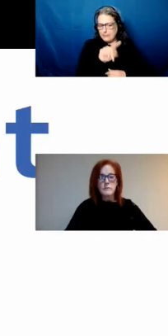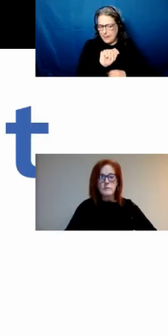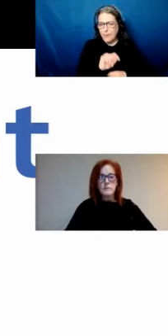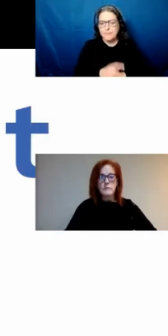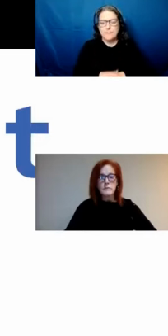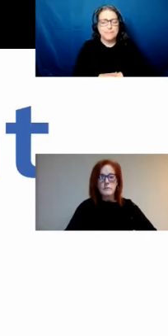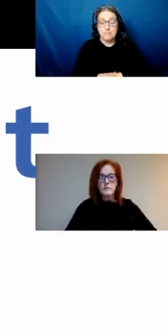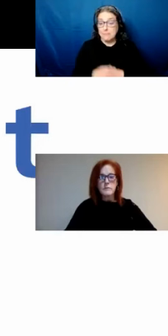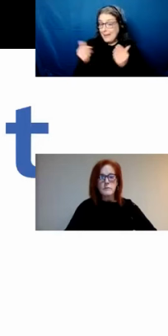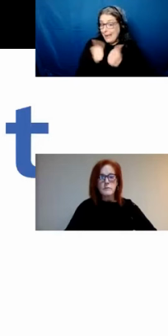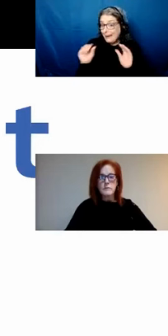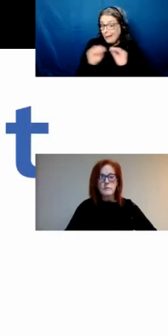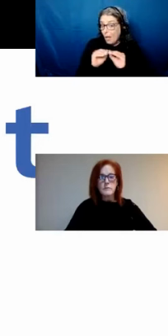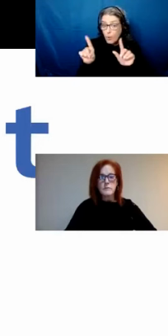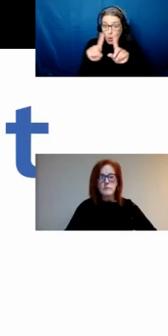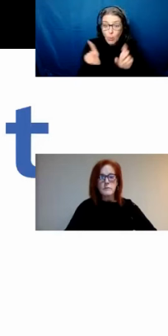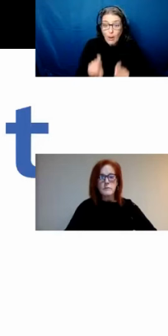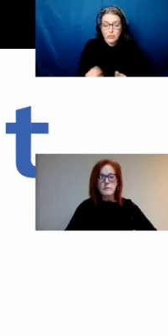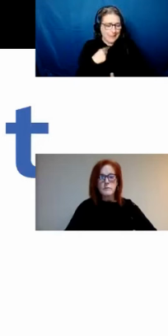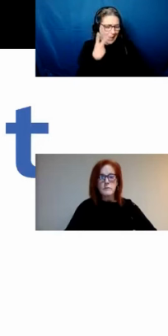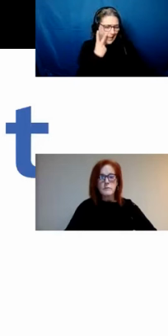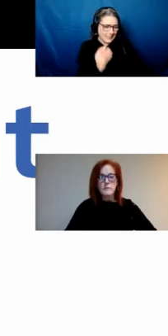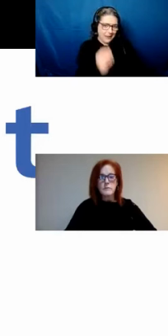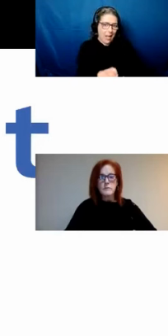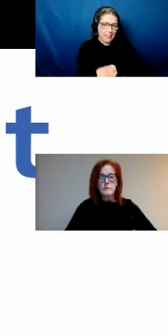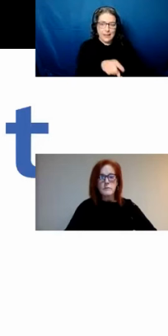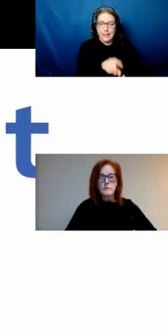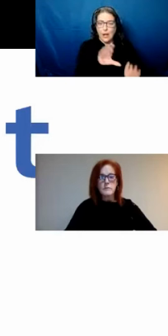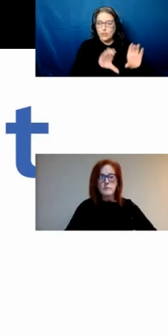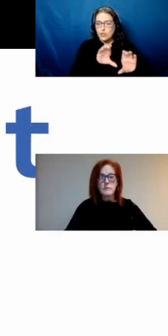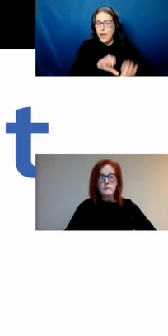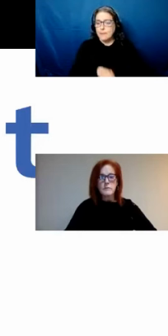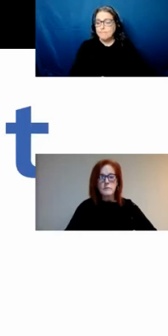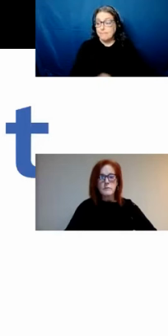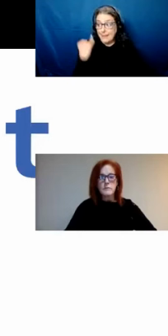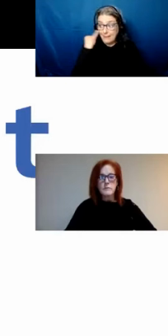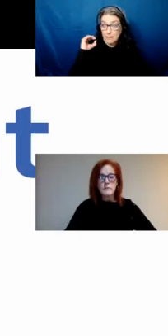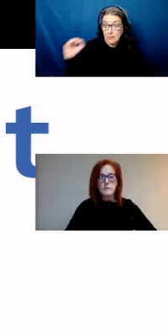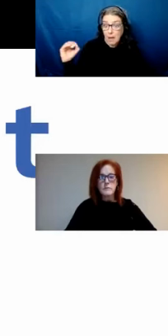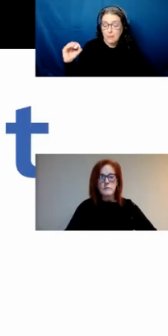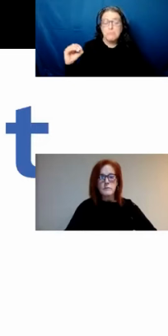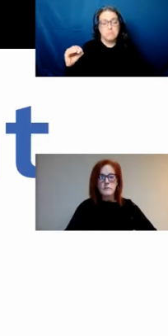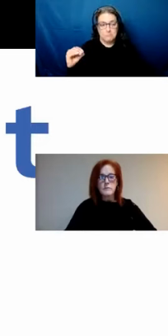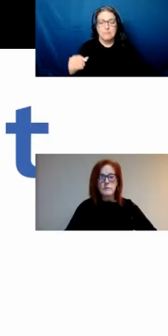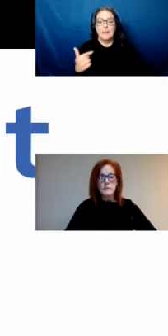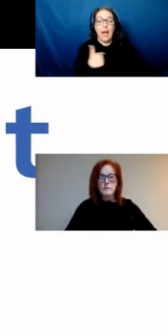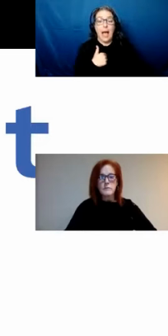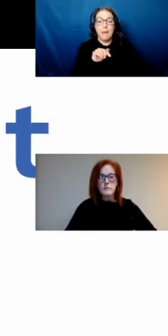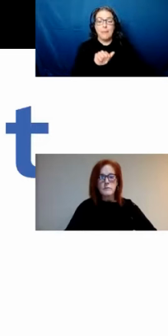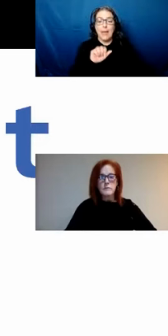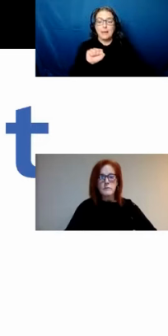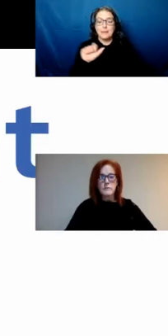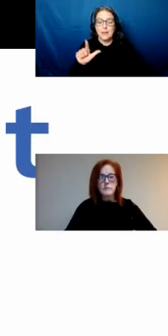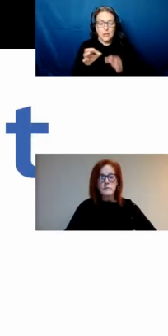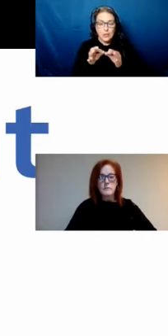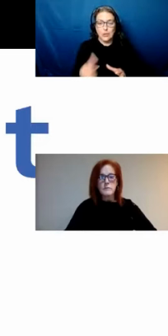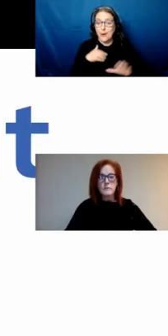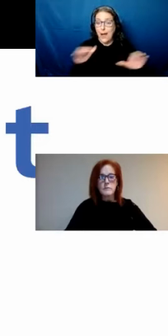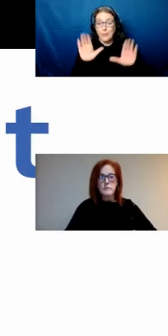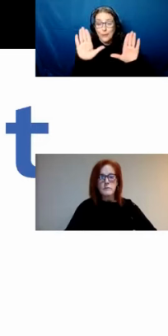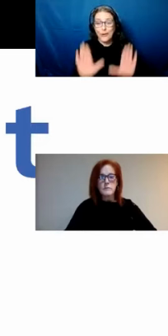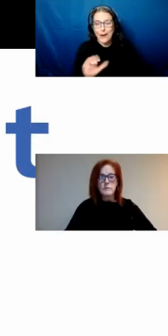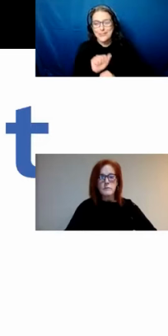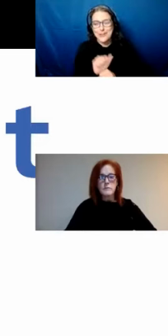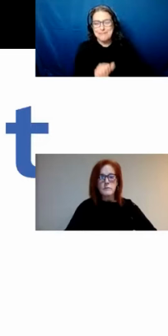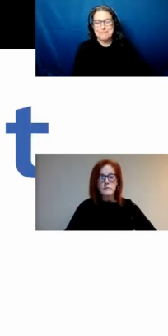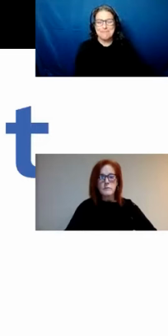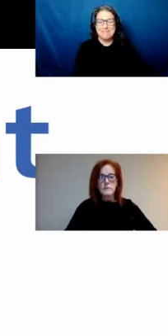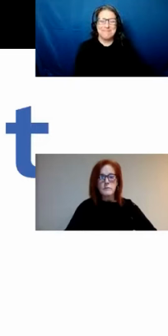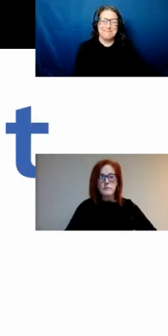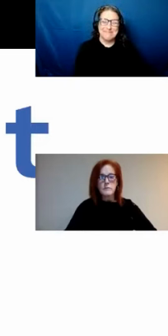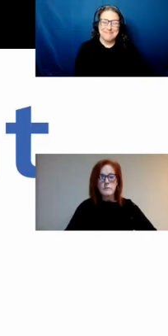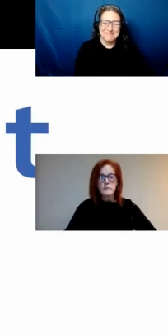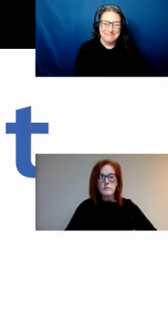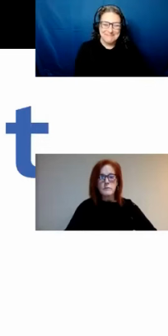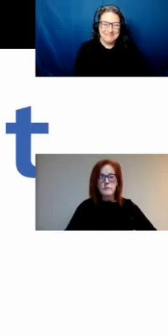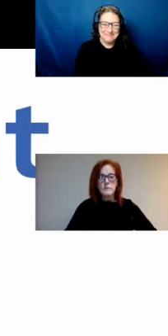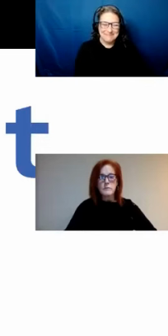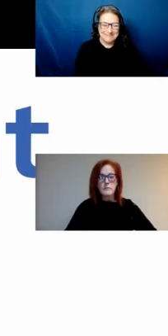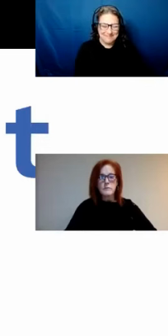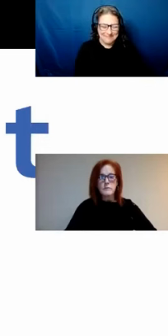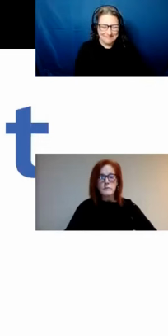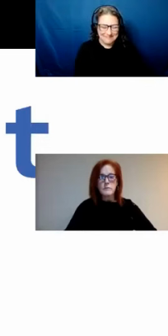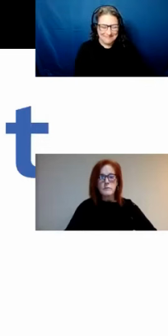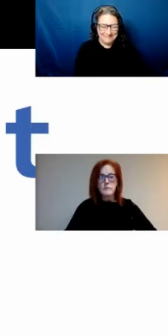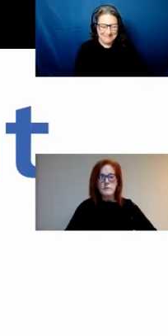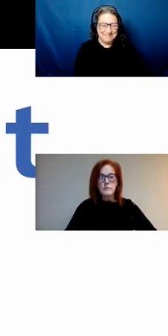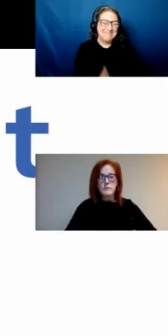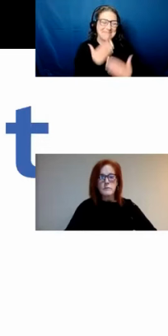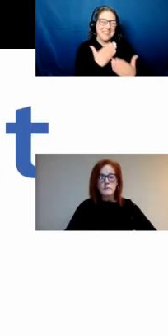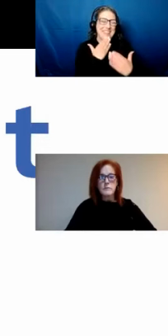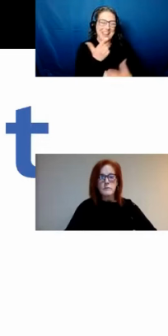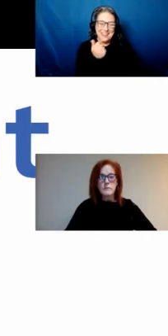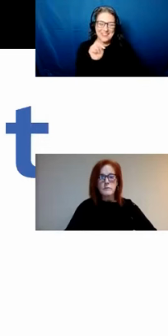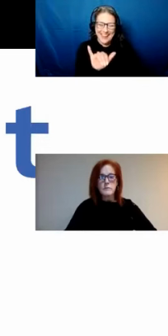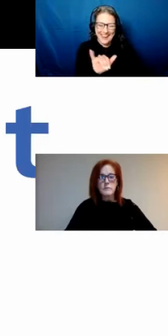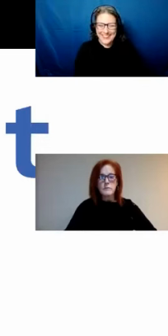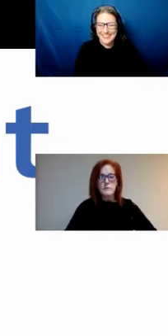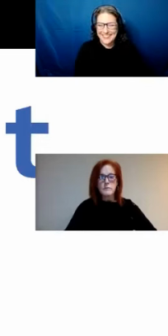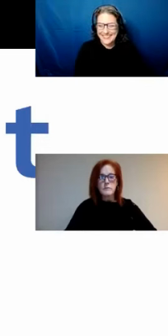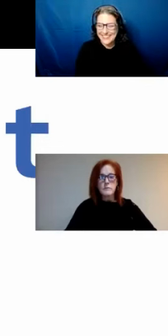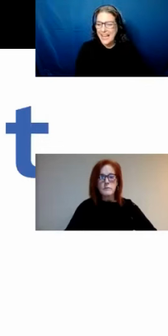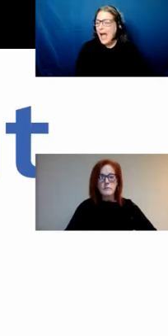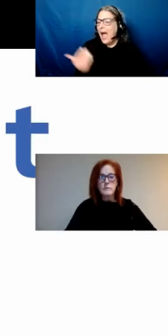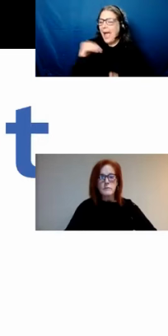So to just kind of, again, for the sake of time to summarize as many of the things we do. Some of the featured things is the.in time tools. That, again, just this Tuesday were used. They were used to go in the 2 degree weather to interview the well over 100 individuals that were sleeping in that situation that night. We provided an online tool that could -- the outreach workers could use their phones. That helps also helps in time obviously of COVID. As our online learning manageme